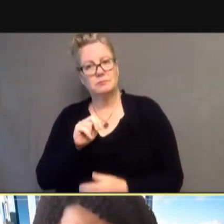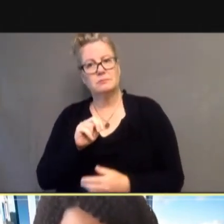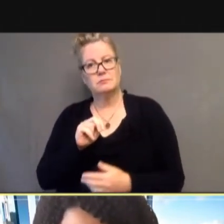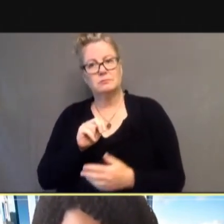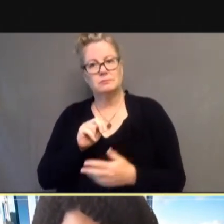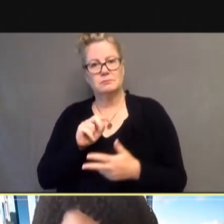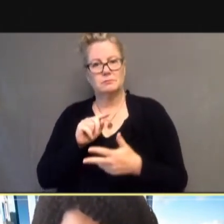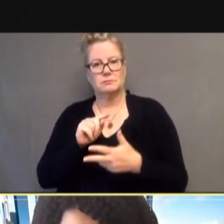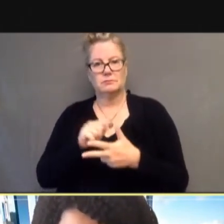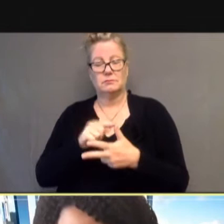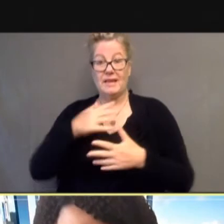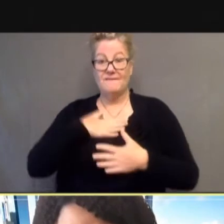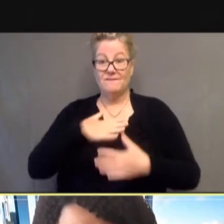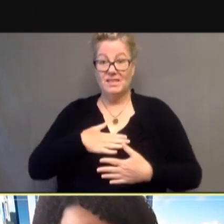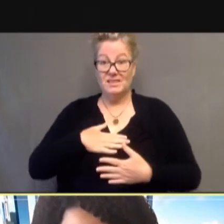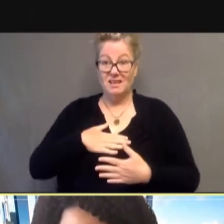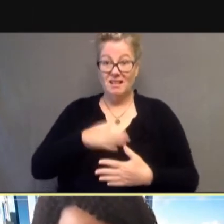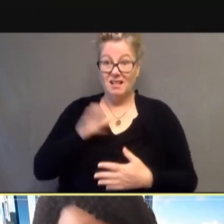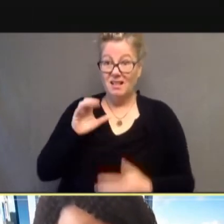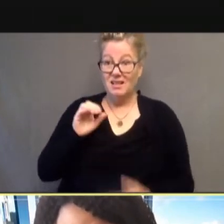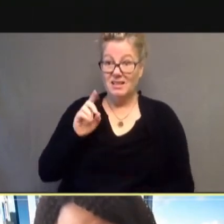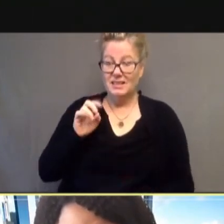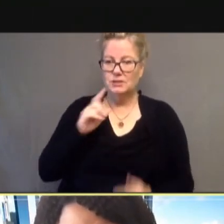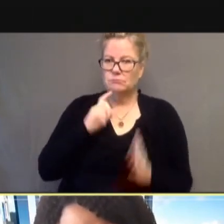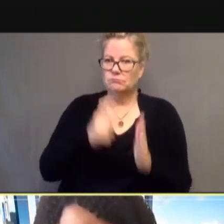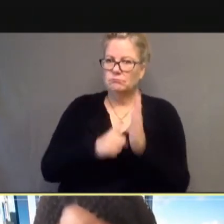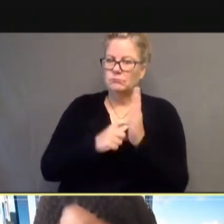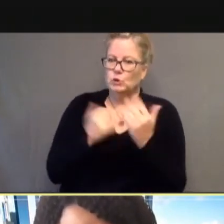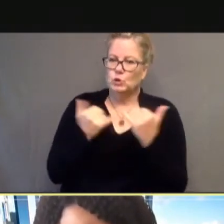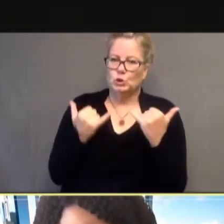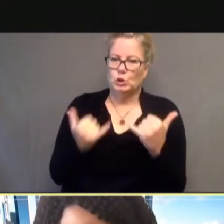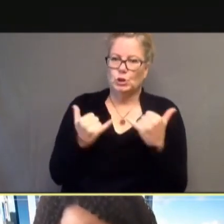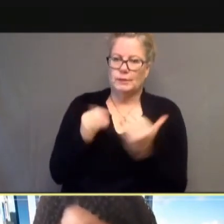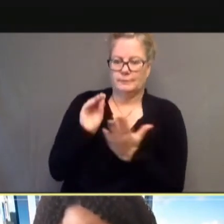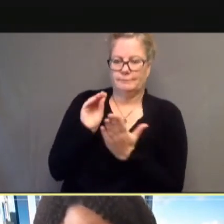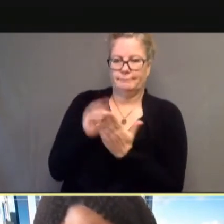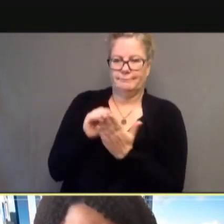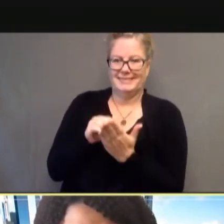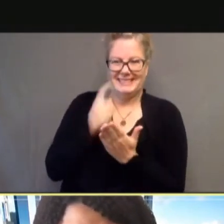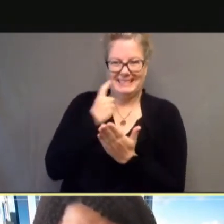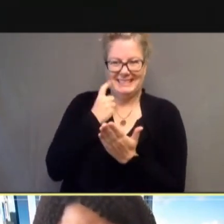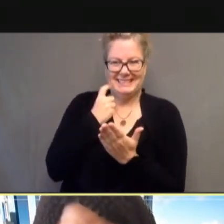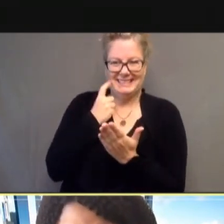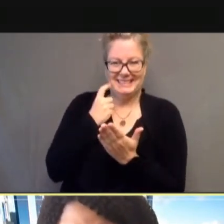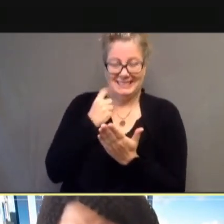documentation. And typically you need to provide documentation that's no more than six months